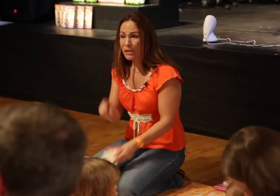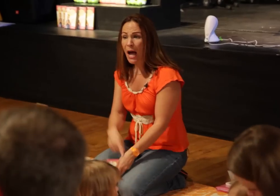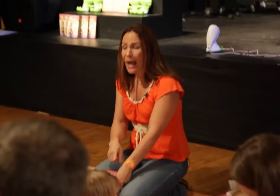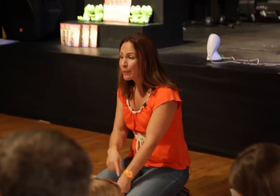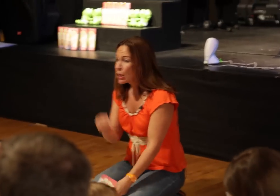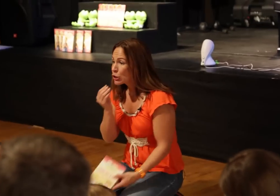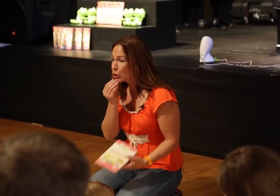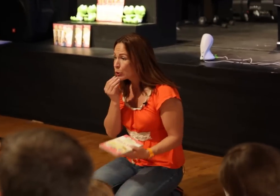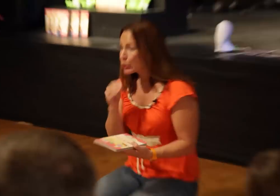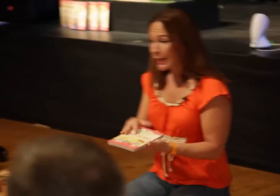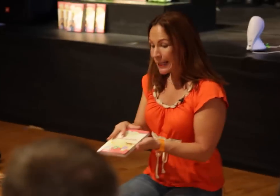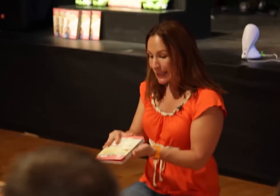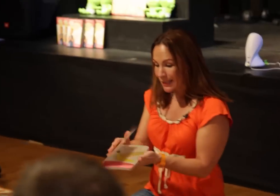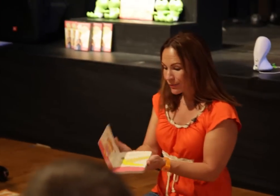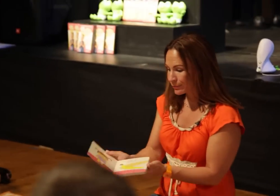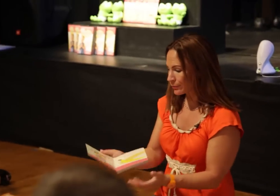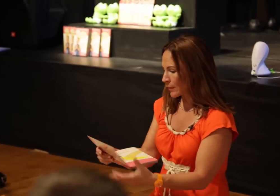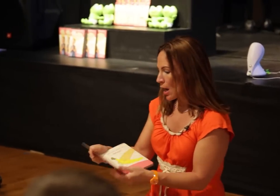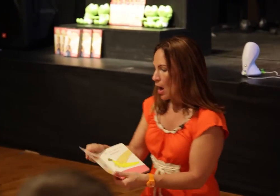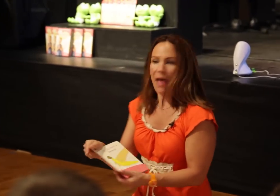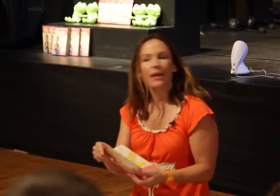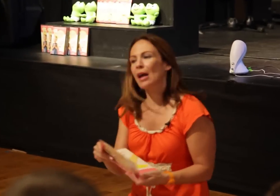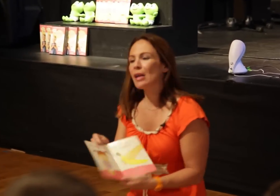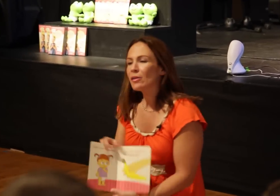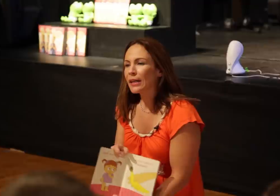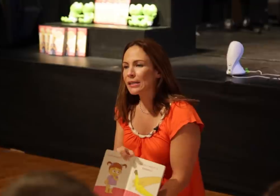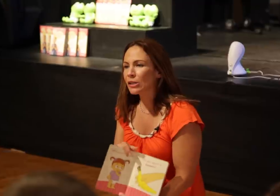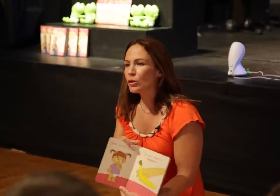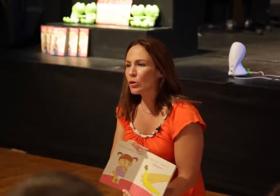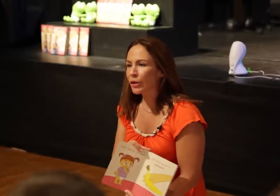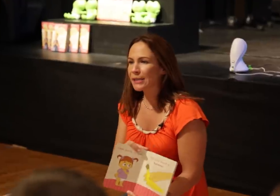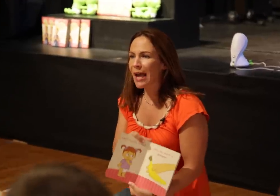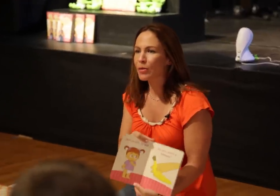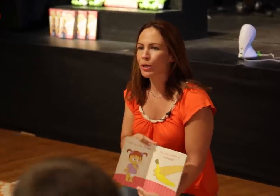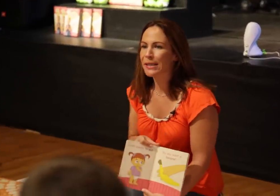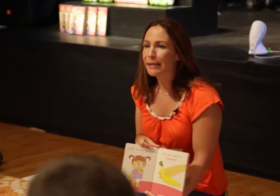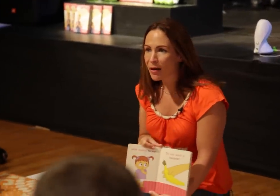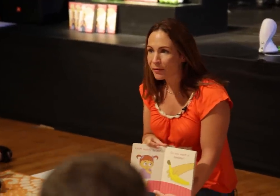So TIME to EAT. Then another thing is you know your kids have the books they love